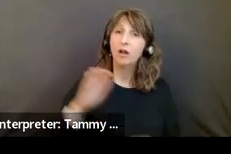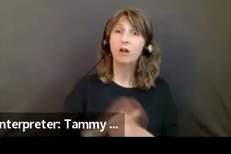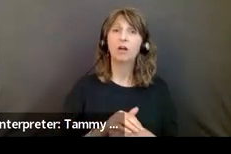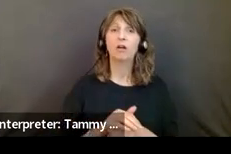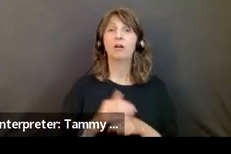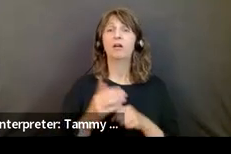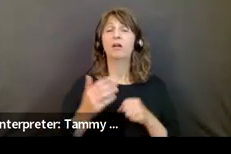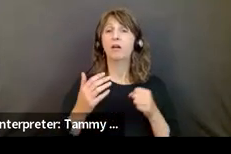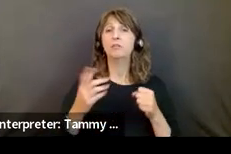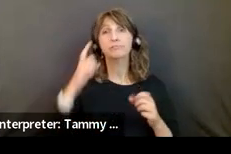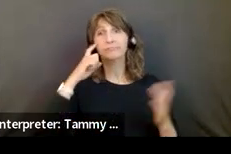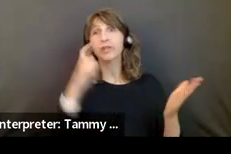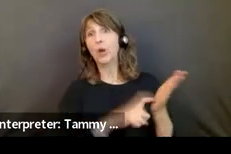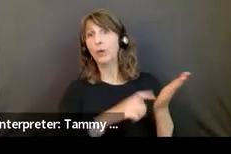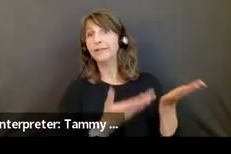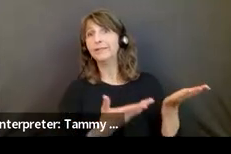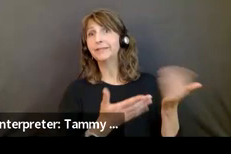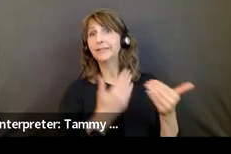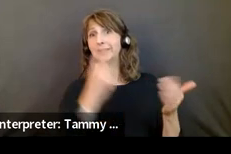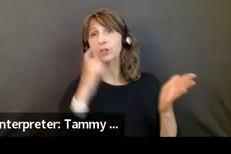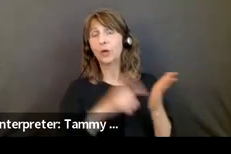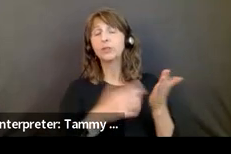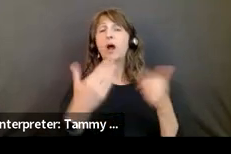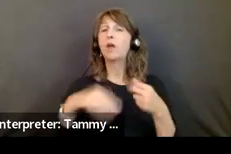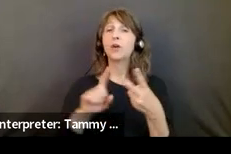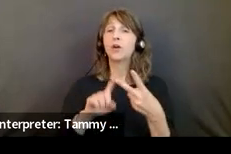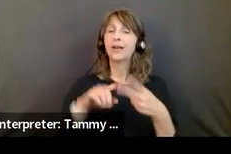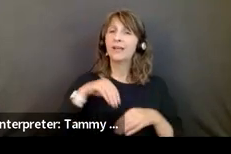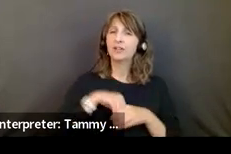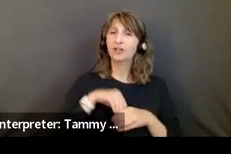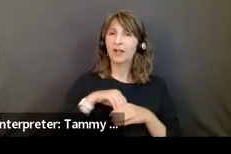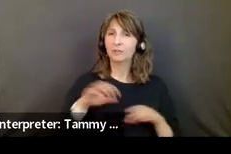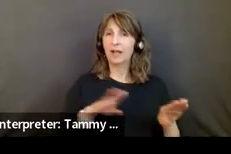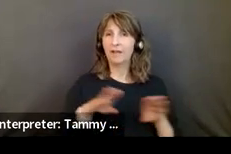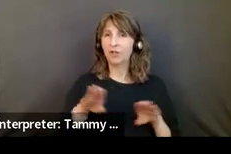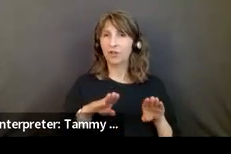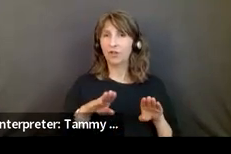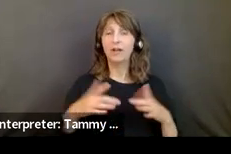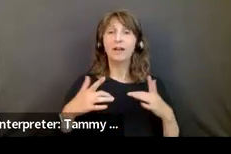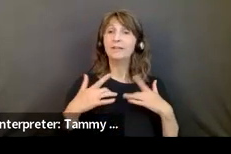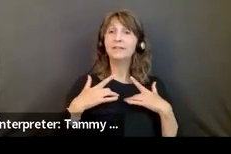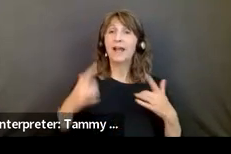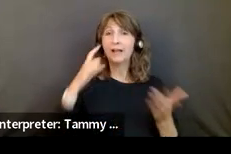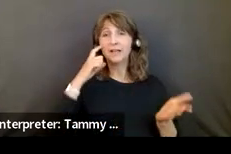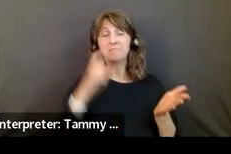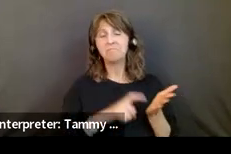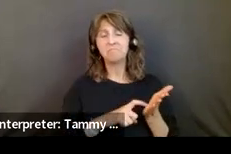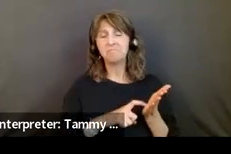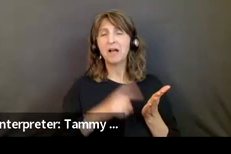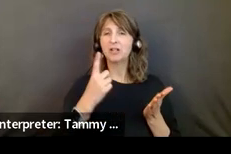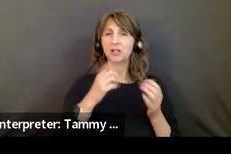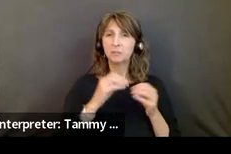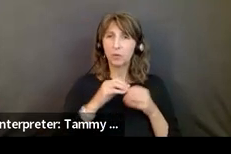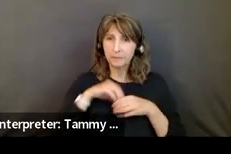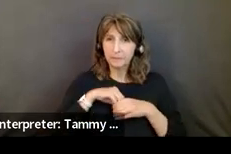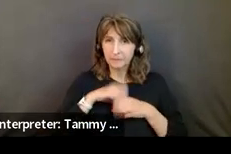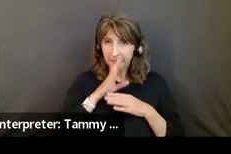And then we have the internalizing behavior, which is directed inwardly towards one felt. And that it's a little different.